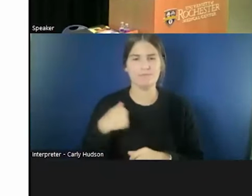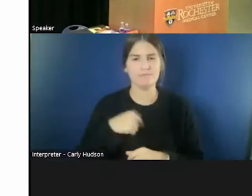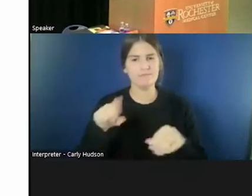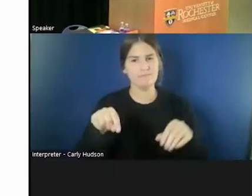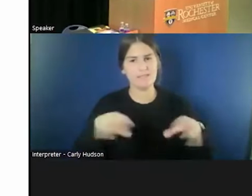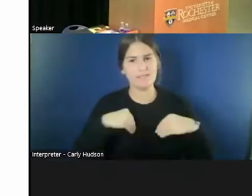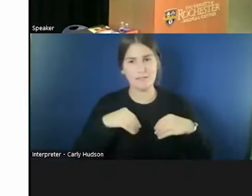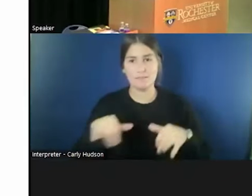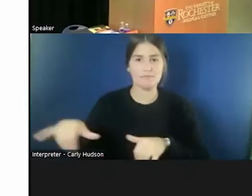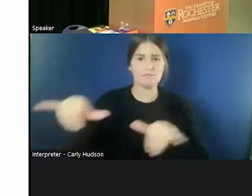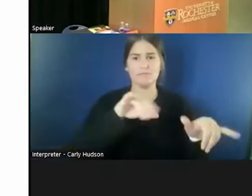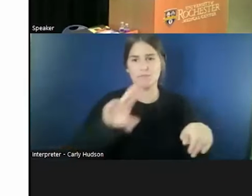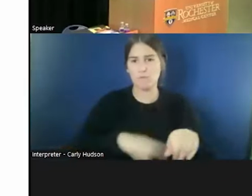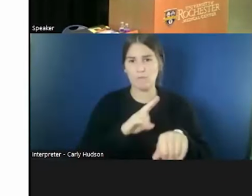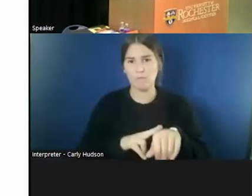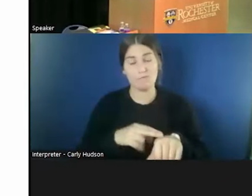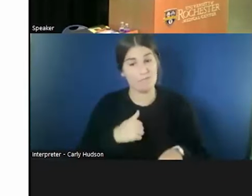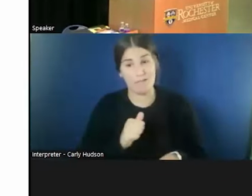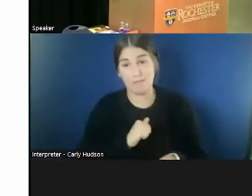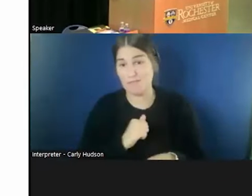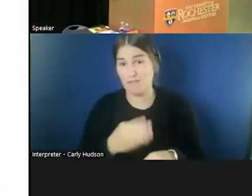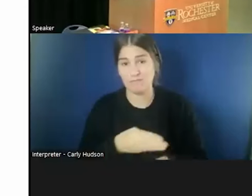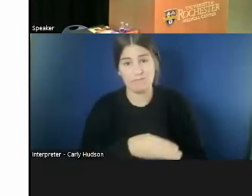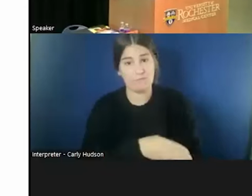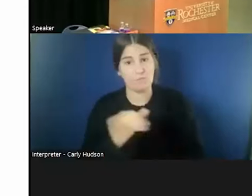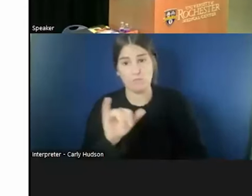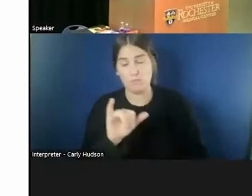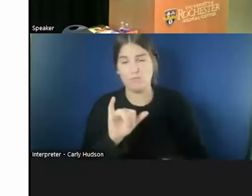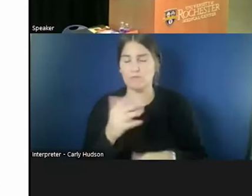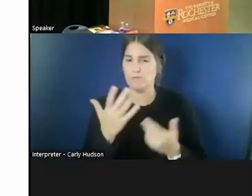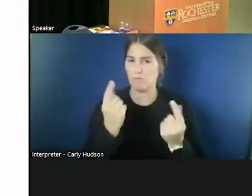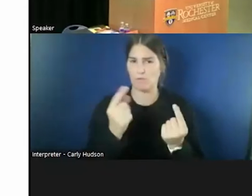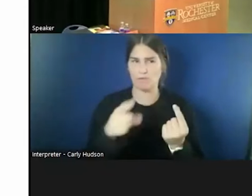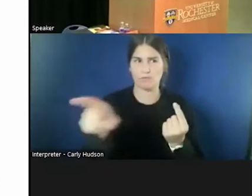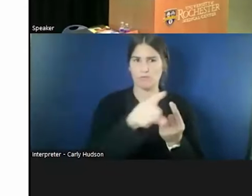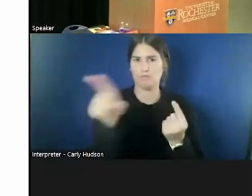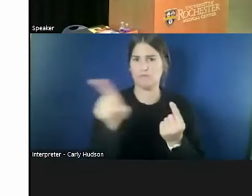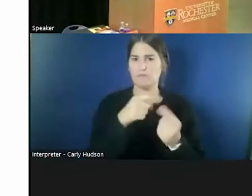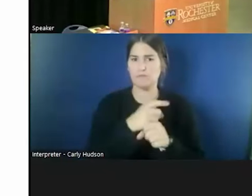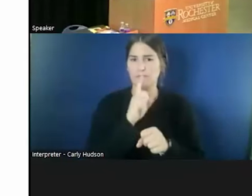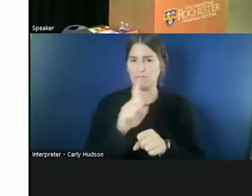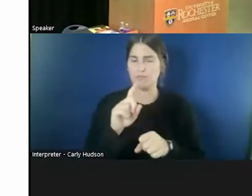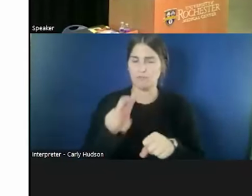towards doing that so I ask what are you all going to do to normalize that as well